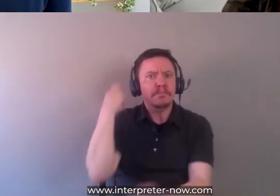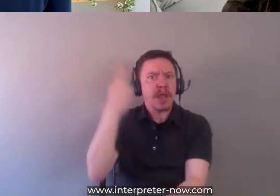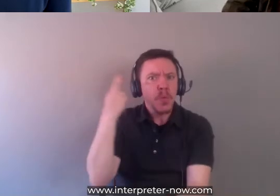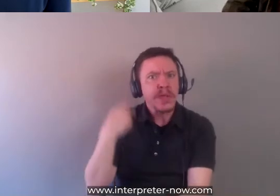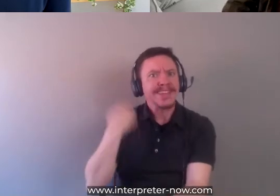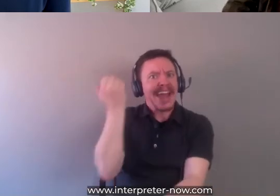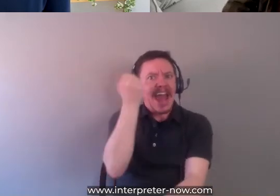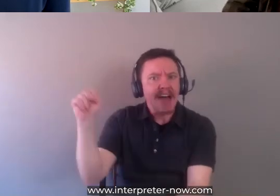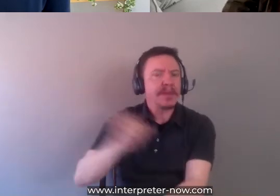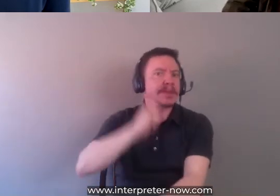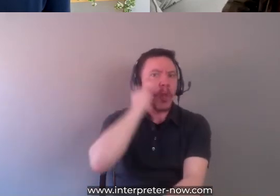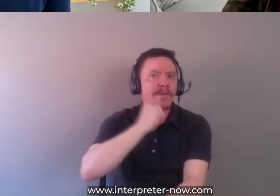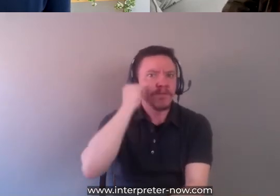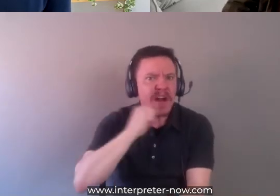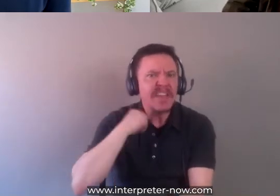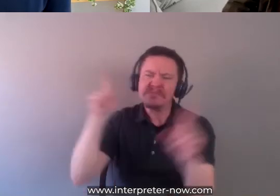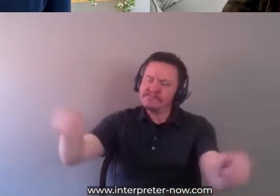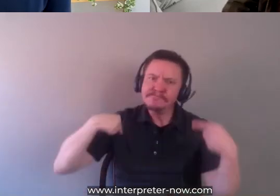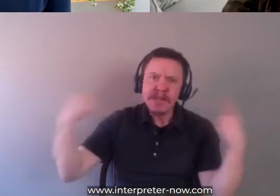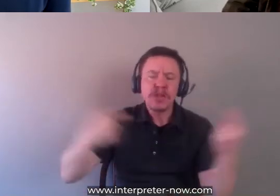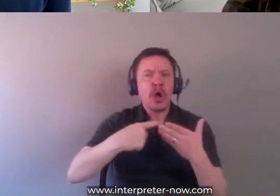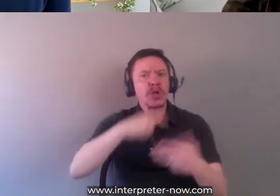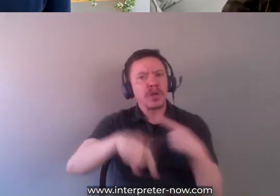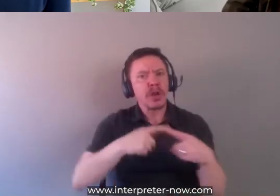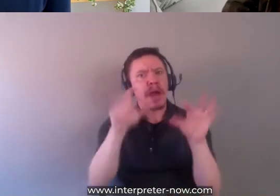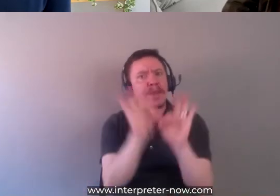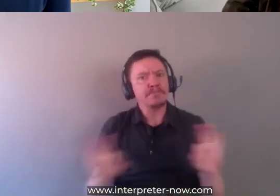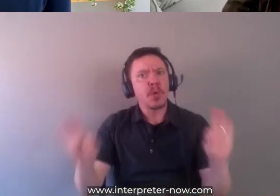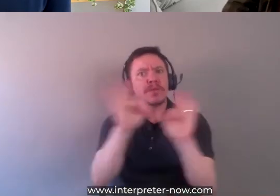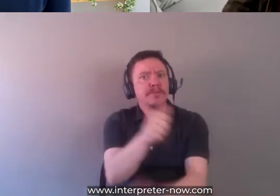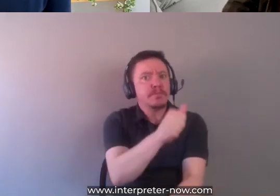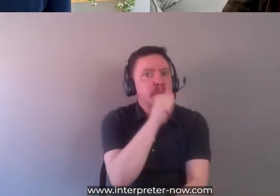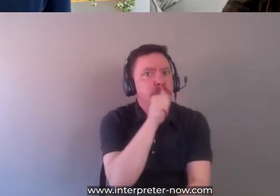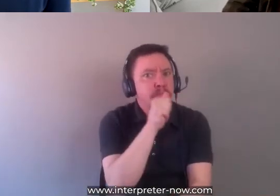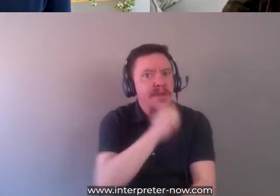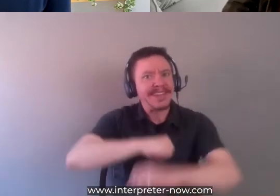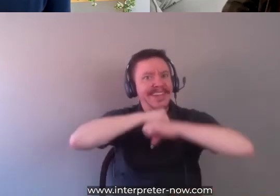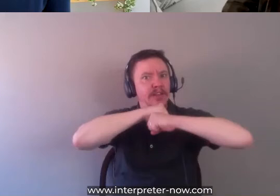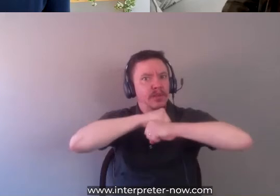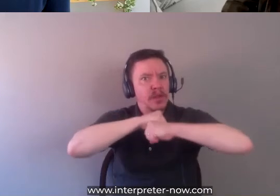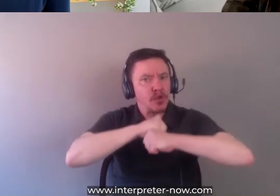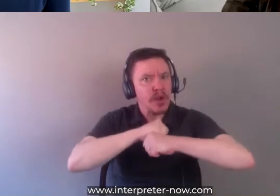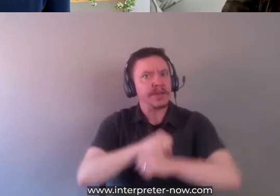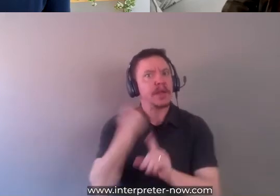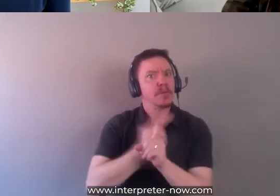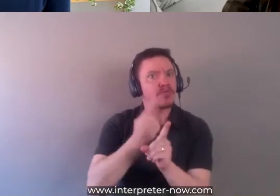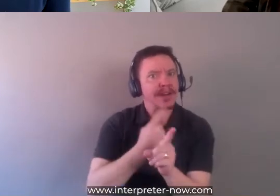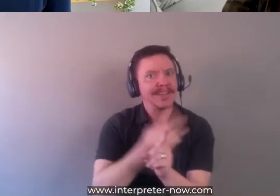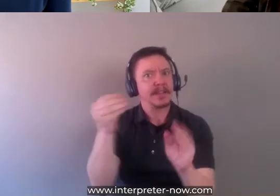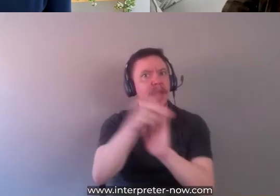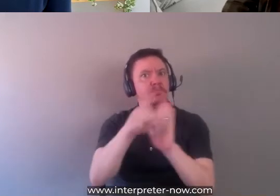front lines have long talked about the importance of privacy and security practices and policies.